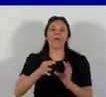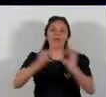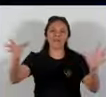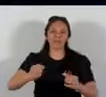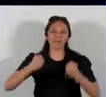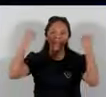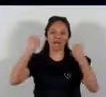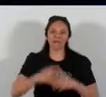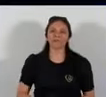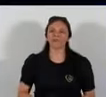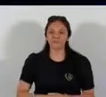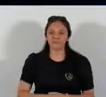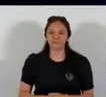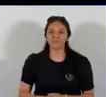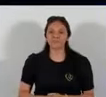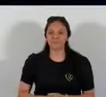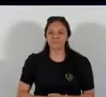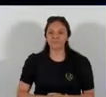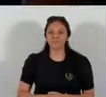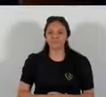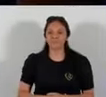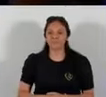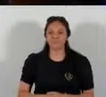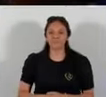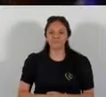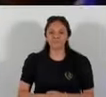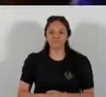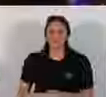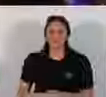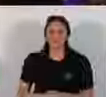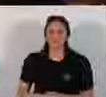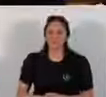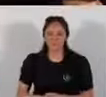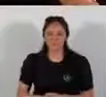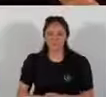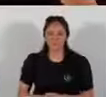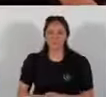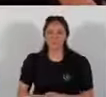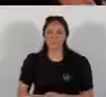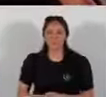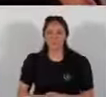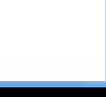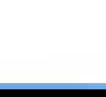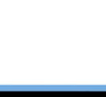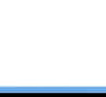Opportunity to buy Argentina because this is very cheap long live freedom, damn it